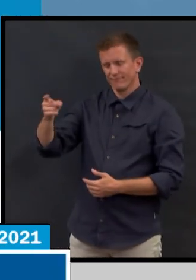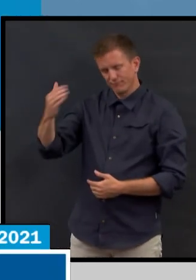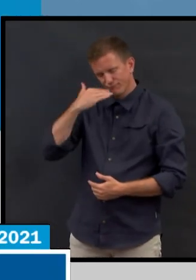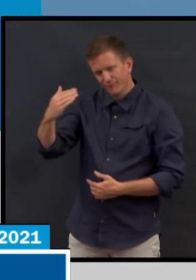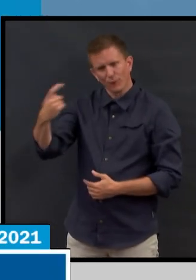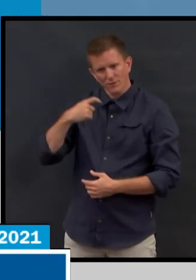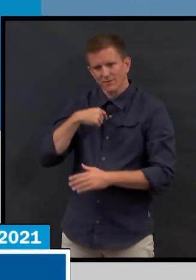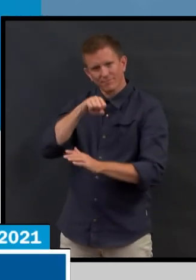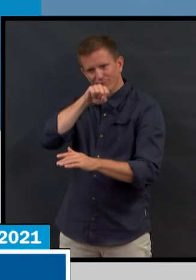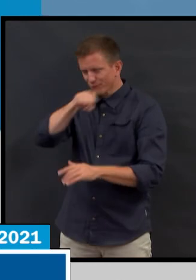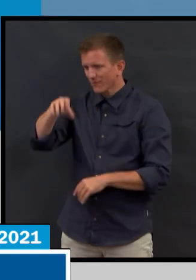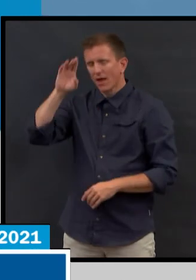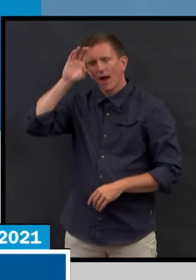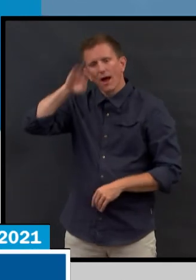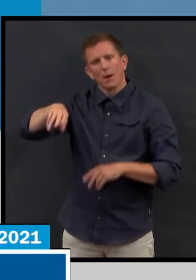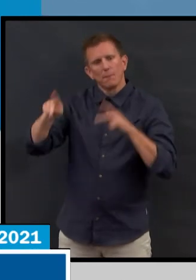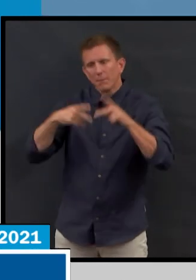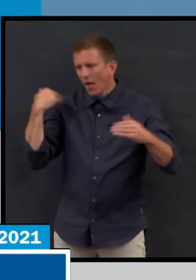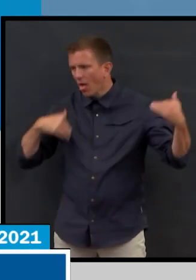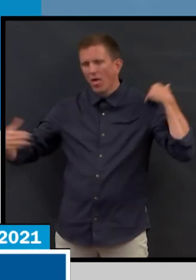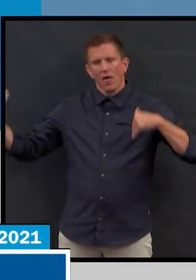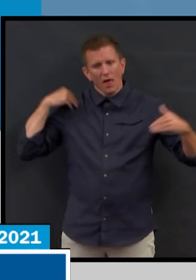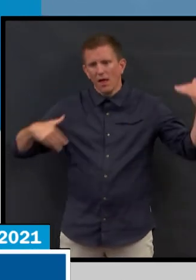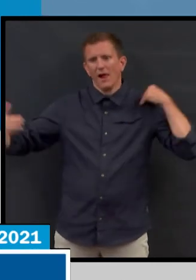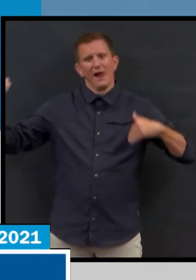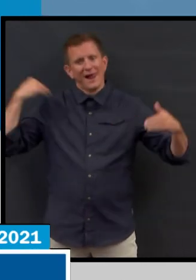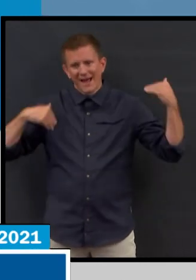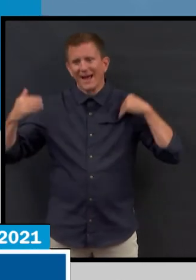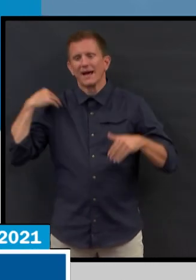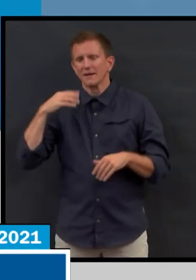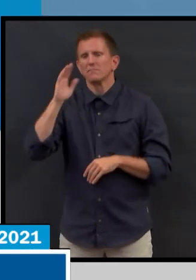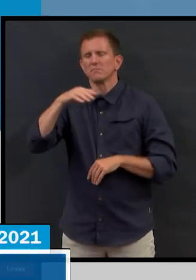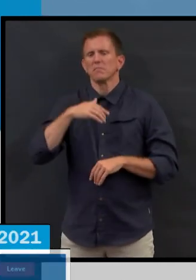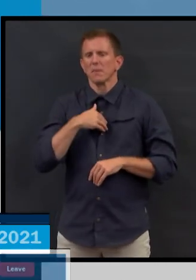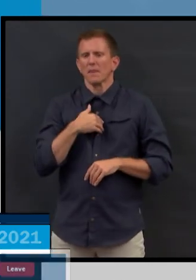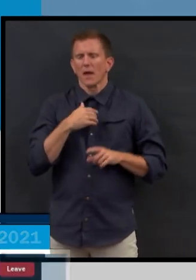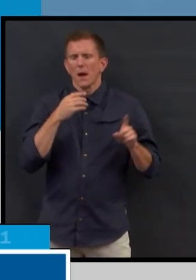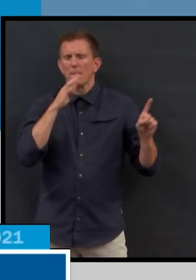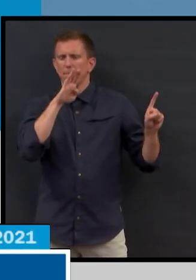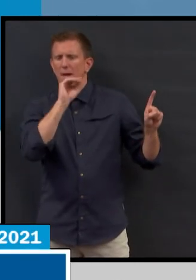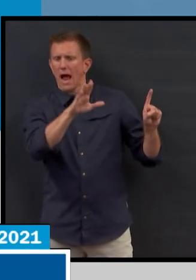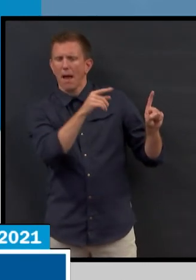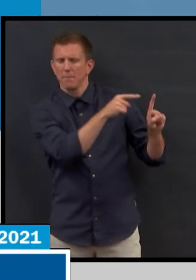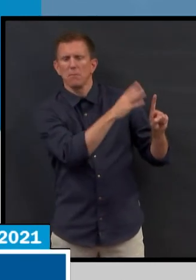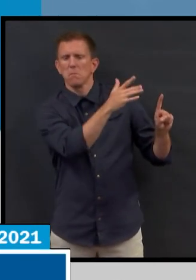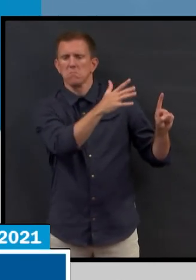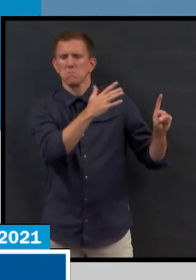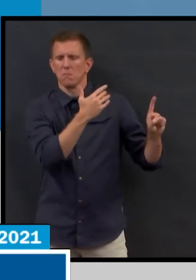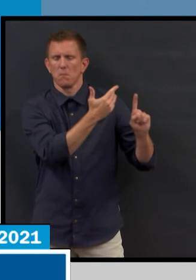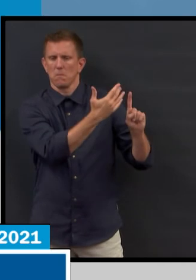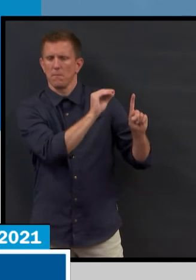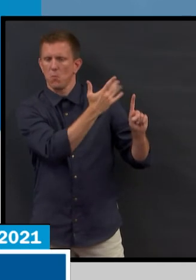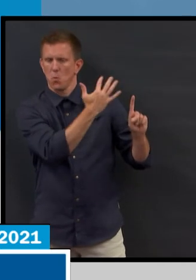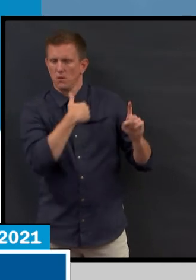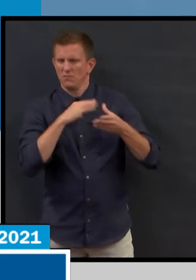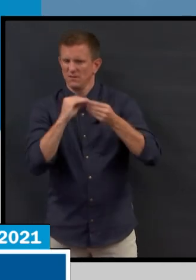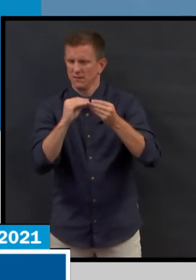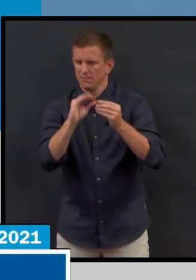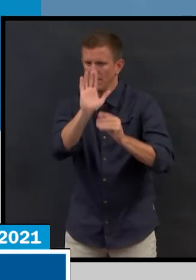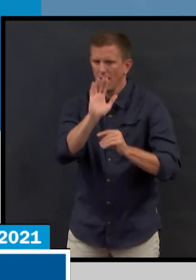uh let me bring out bob mcdonald and i think as bob answers this question i would remind everyone what i just said is that a lot of these decisions are made all these decisions